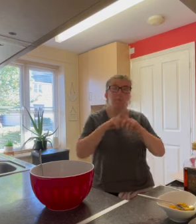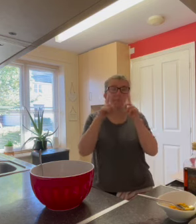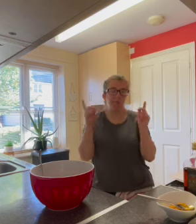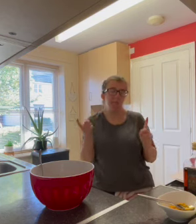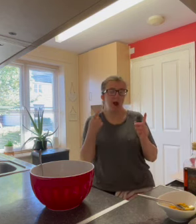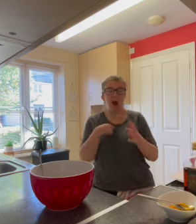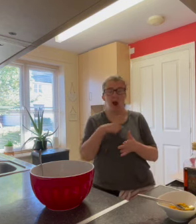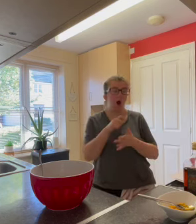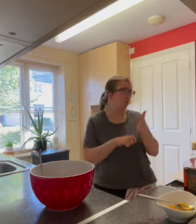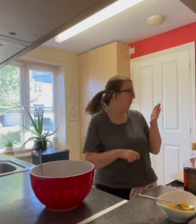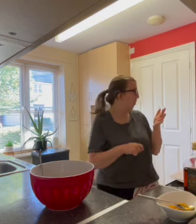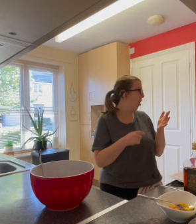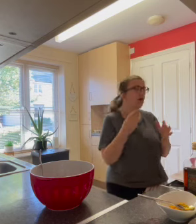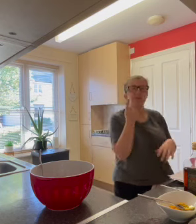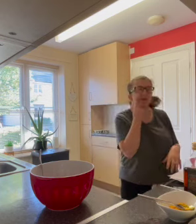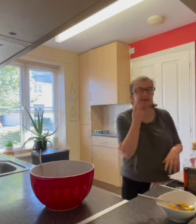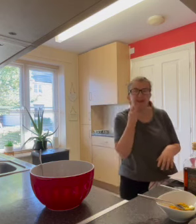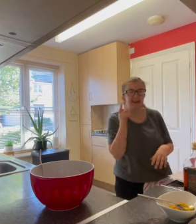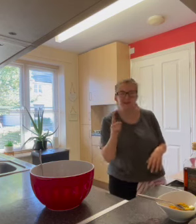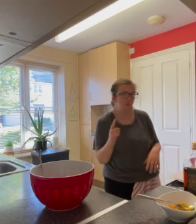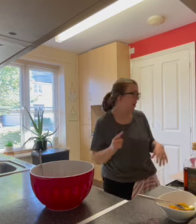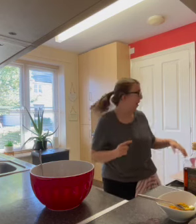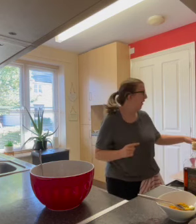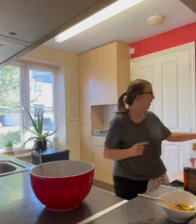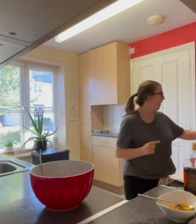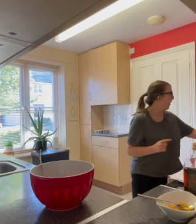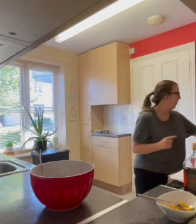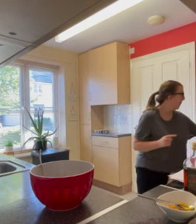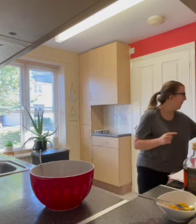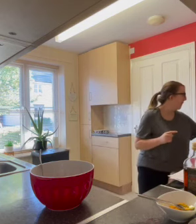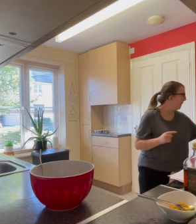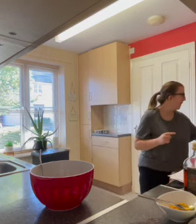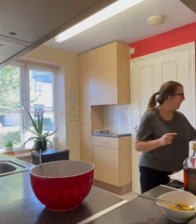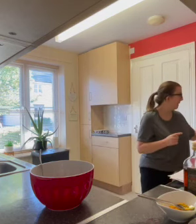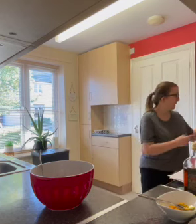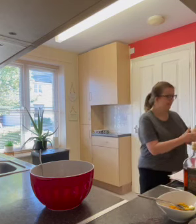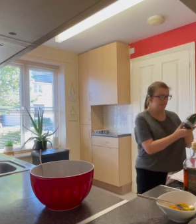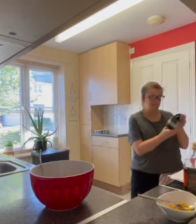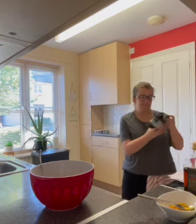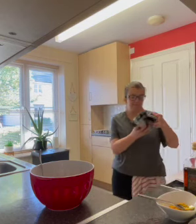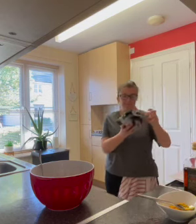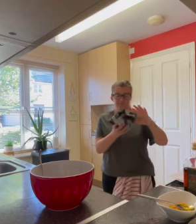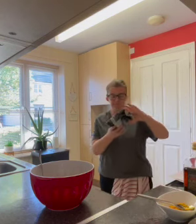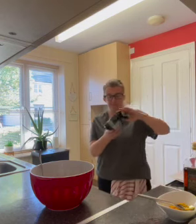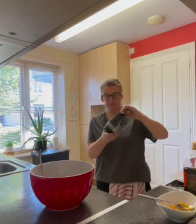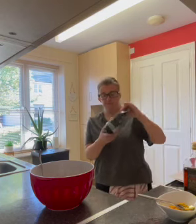But instead of using those, I bought easy package of dried mixed fruit...